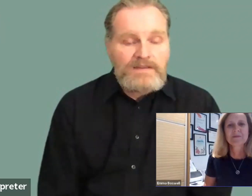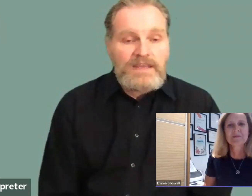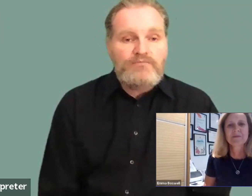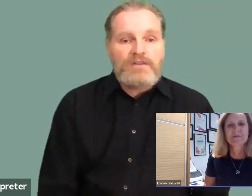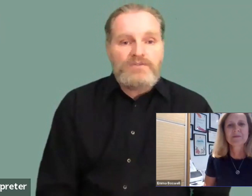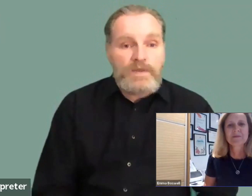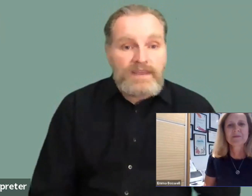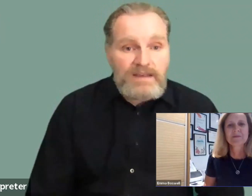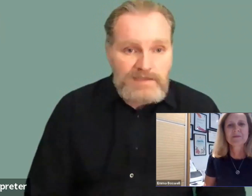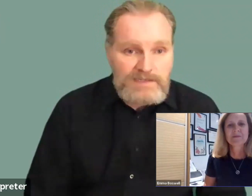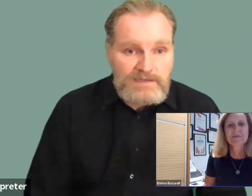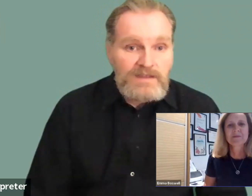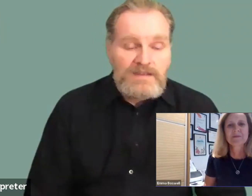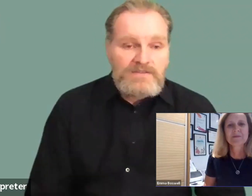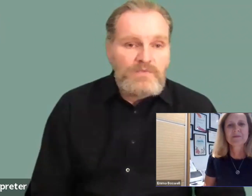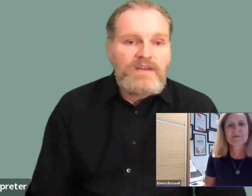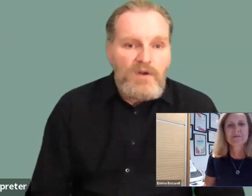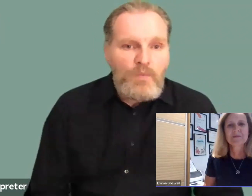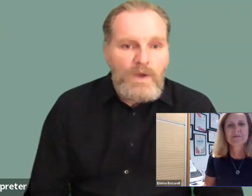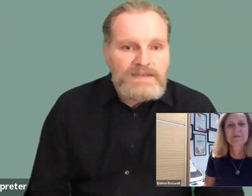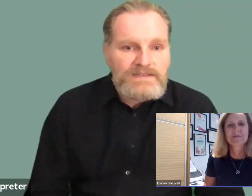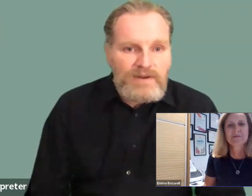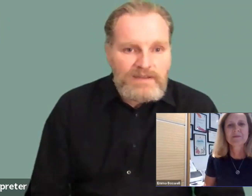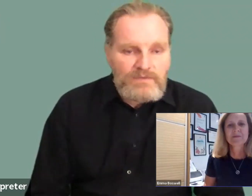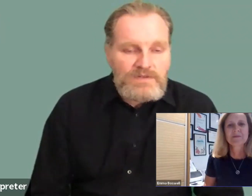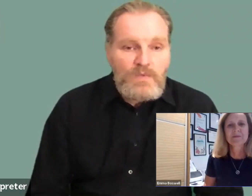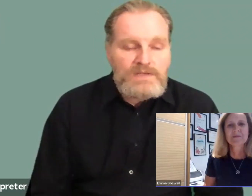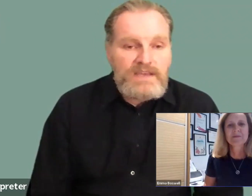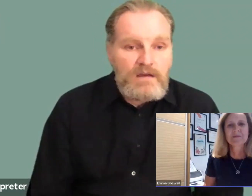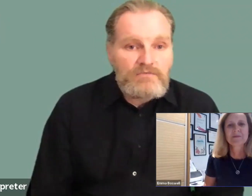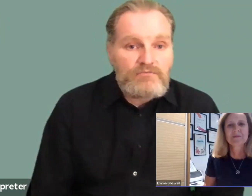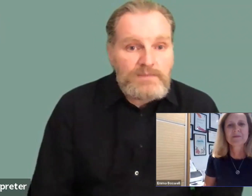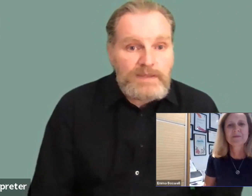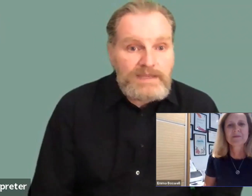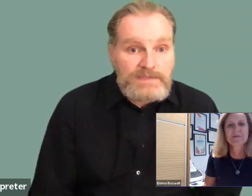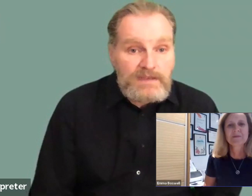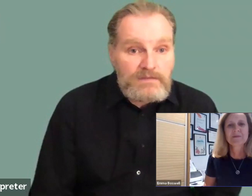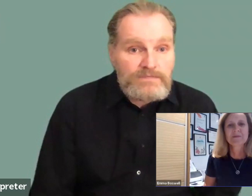and he runs with a guide. So, there are ways around. While he can't run by himself,